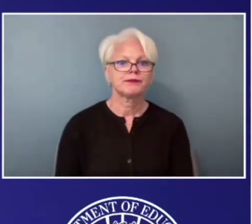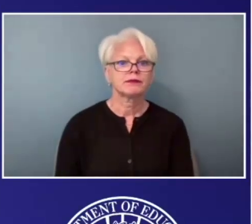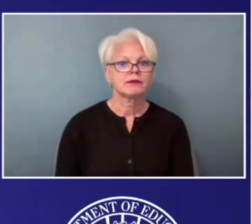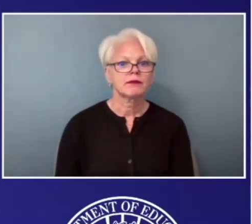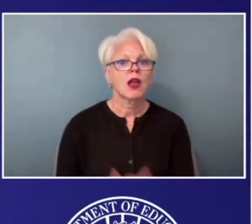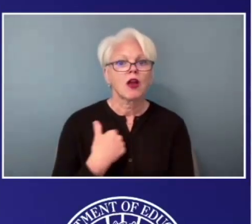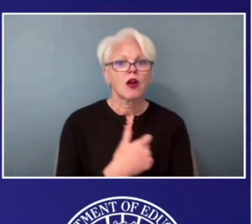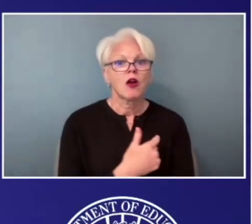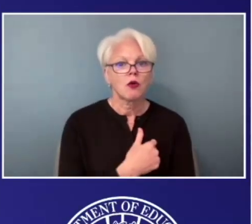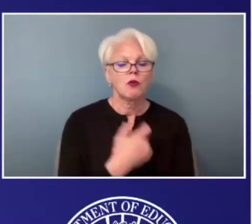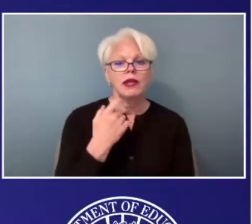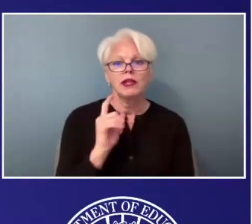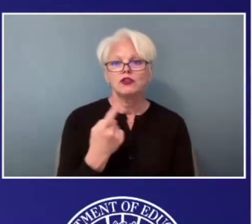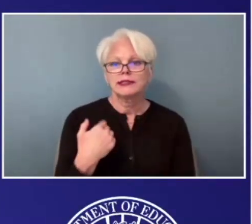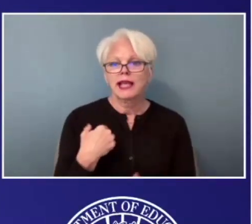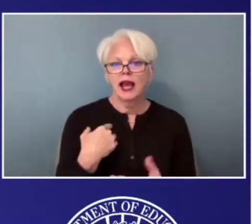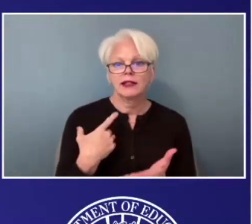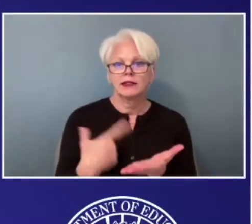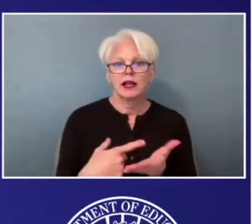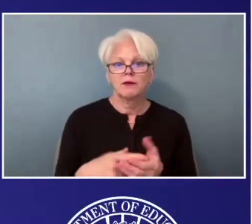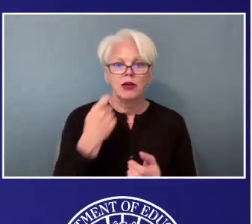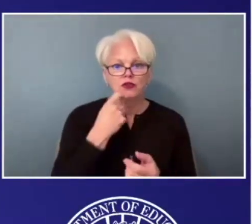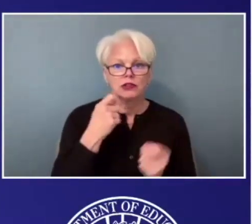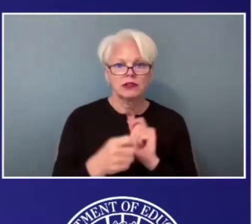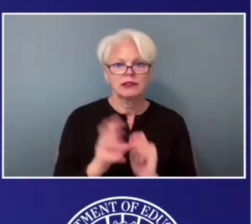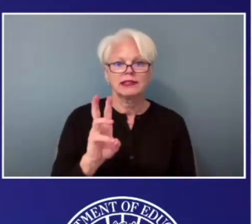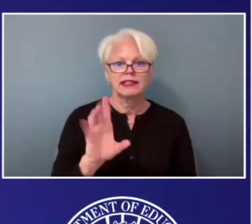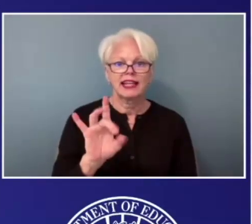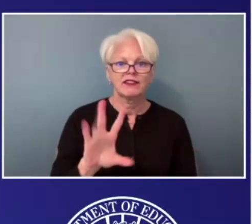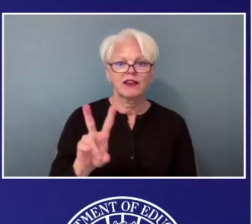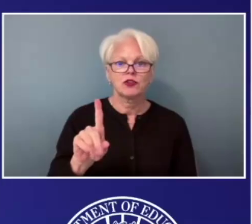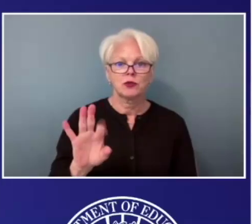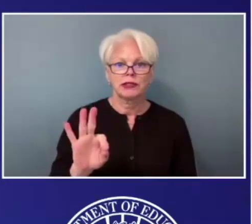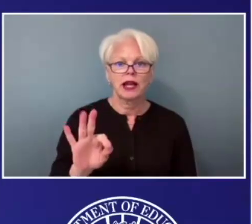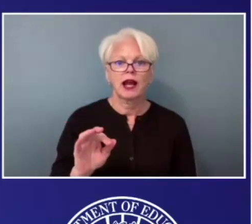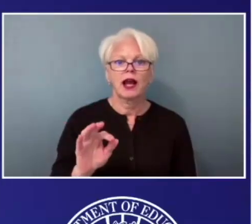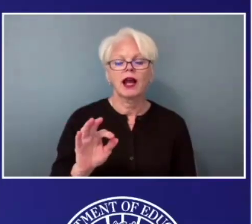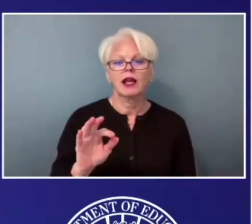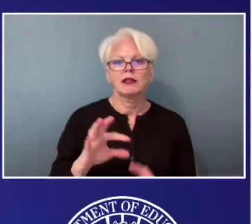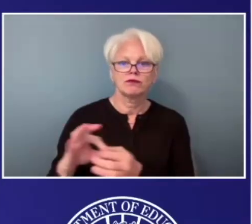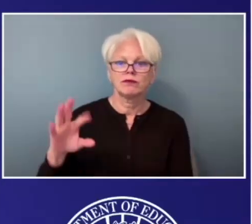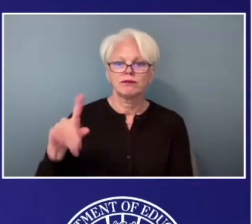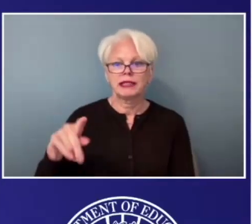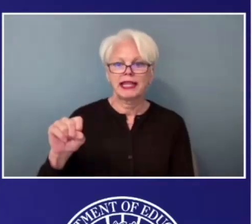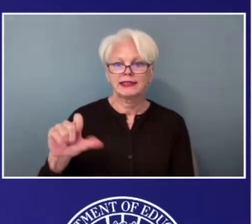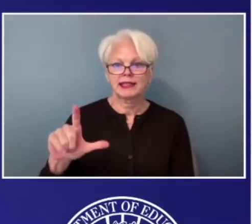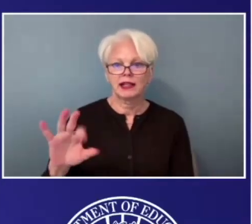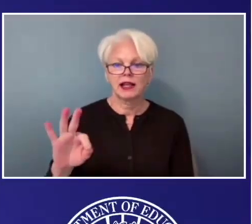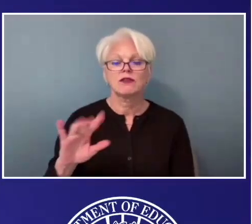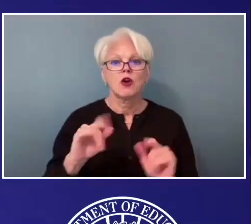We just had a discussion about the recent changes to 685.209 with regard to PSLF and when a payment under the Repayment